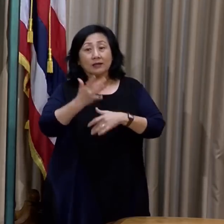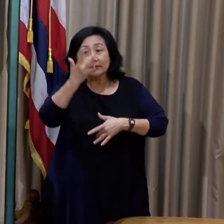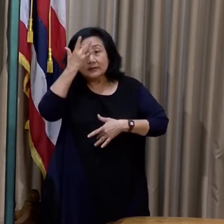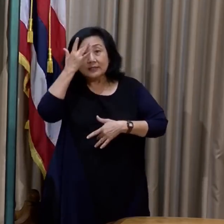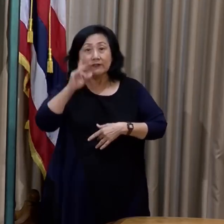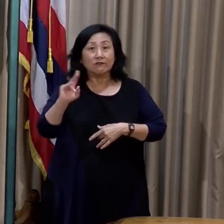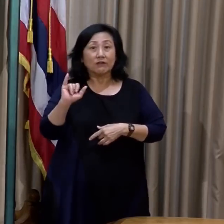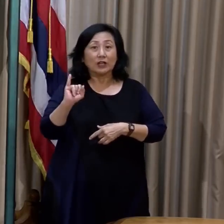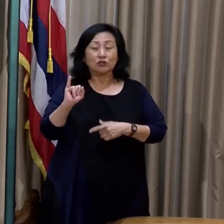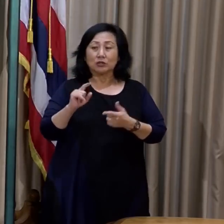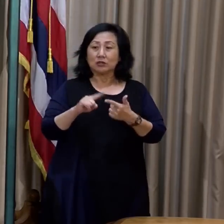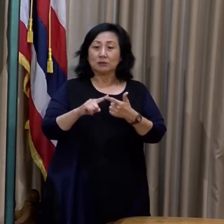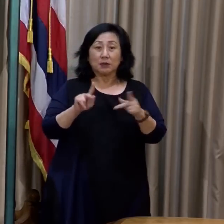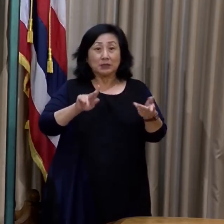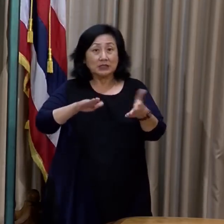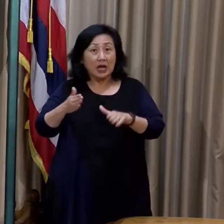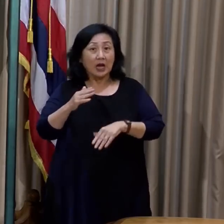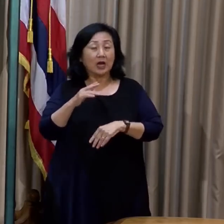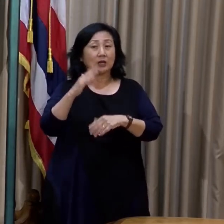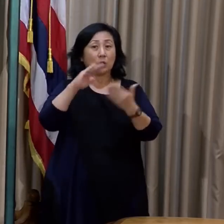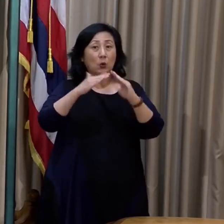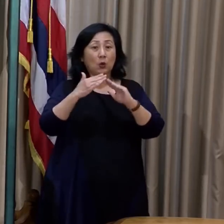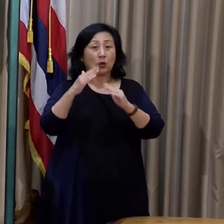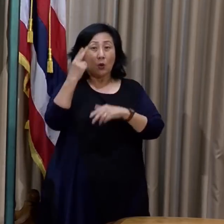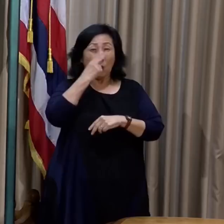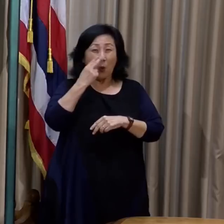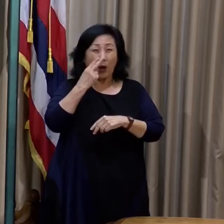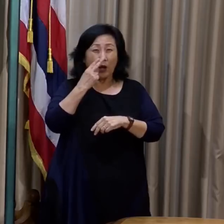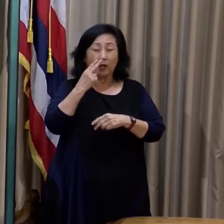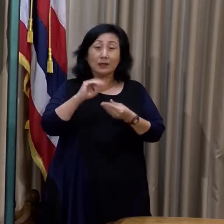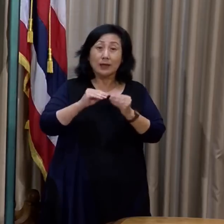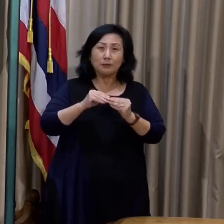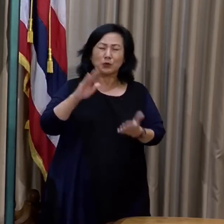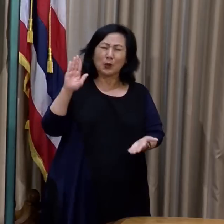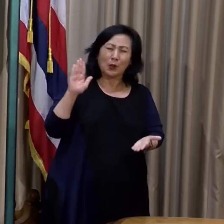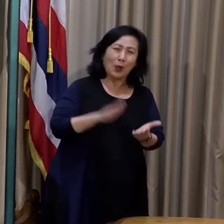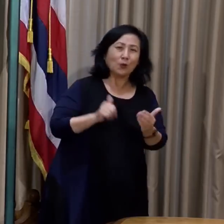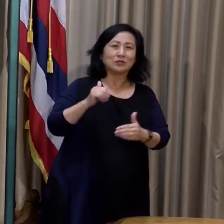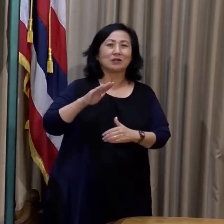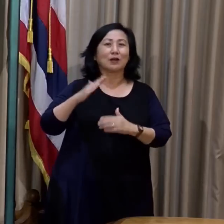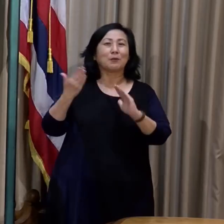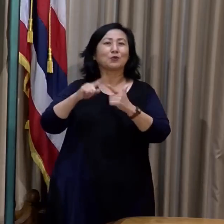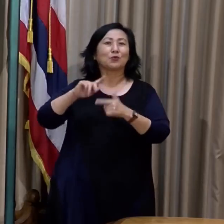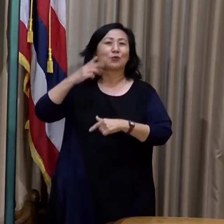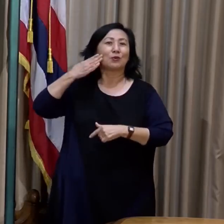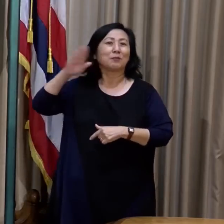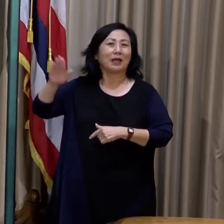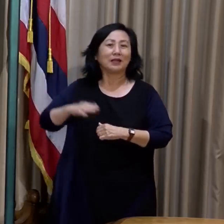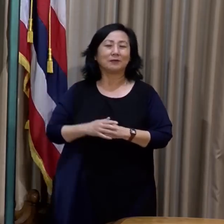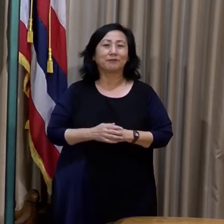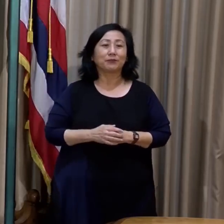THE RATE OF INFECTION, THE RATE OF HOSPITALIZATION, THE MORTALITY RATE HERE IN OUR COMMUNITY, OR AMONGST THE LOWEST